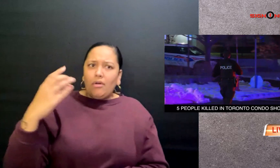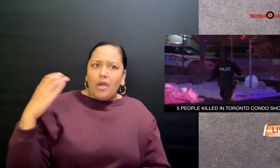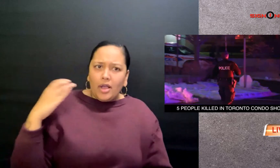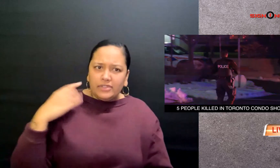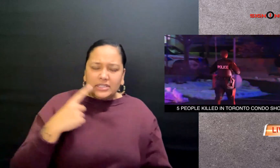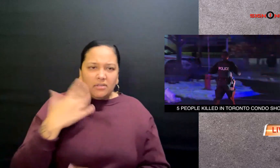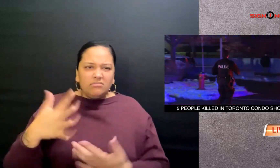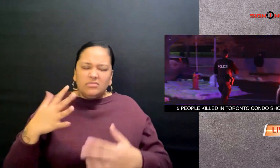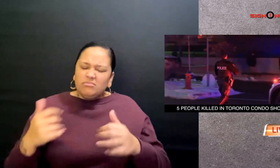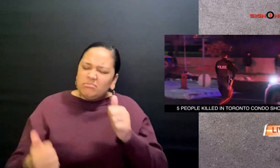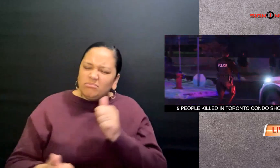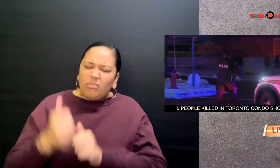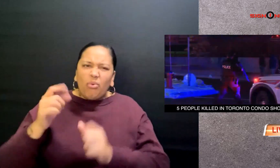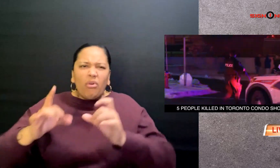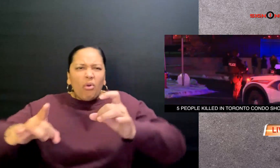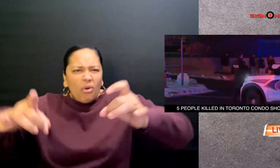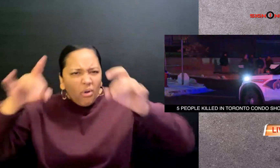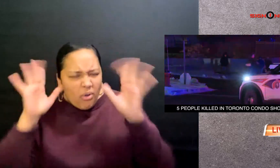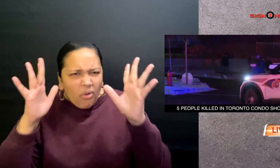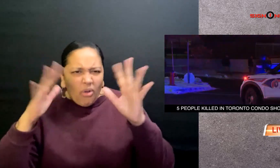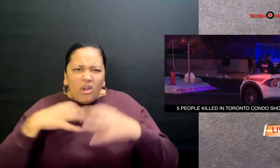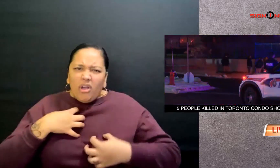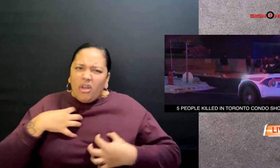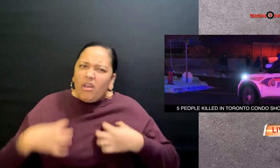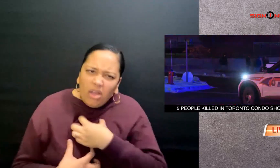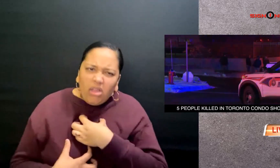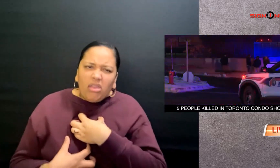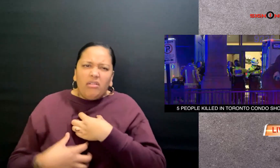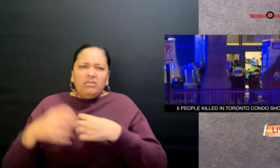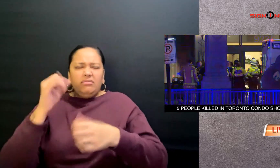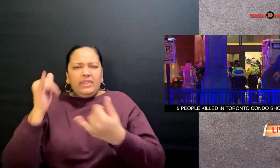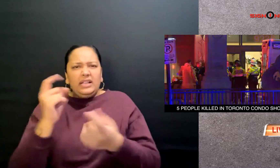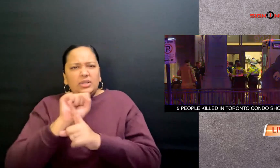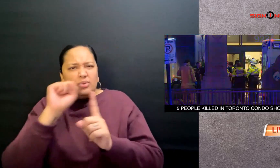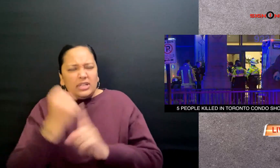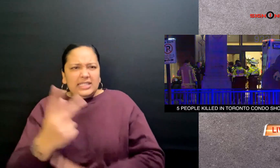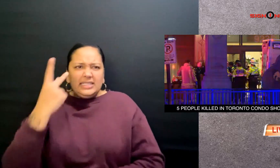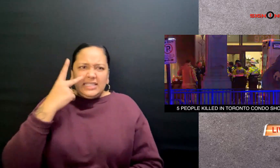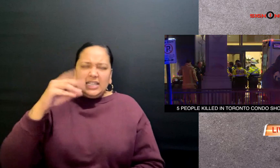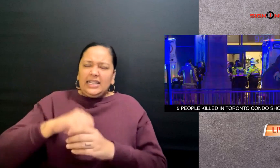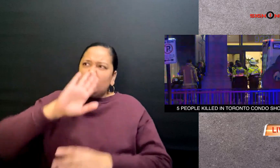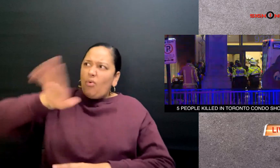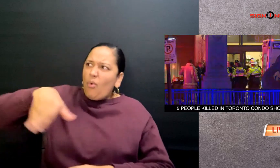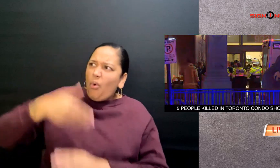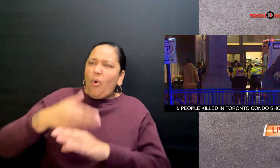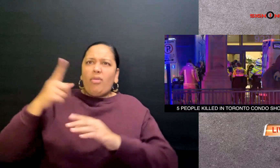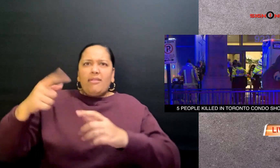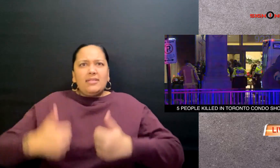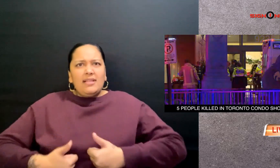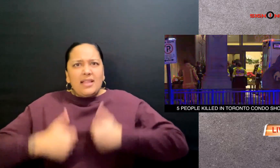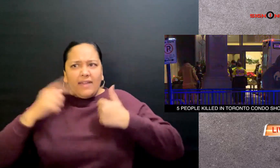one officer said it was the most terrible scene they've seen in their entire career